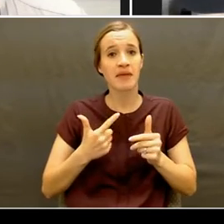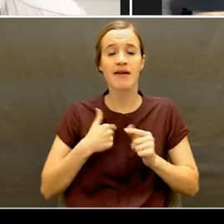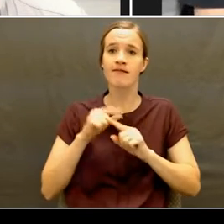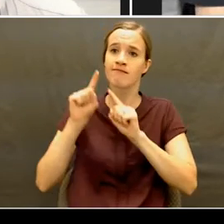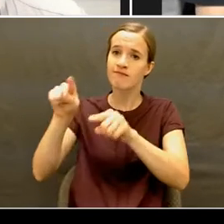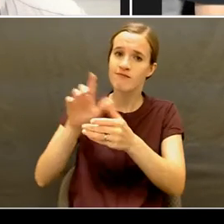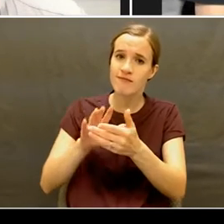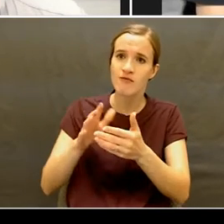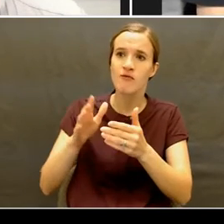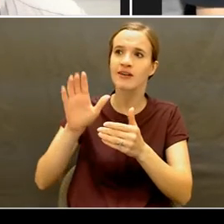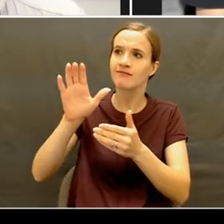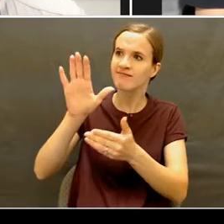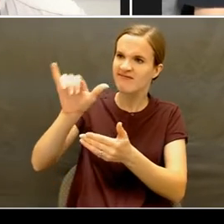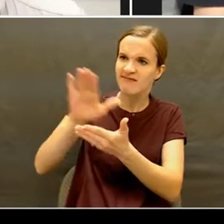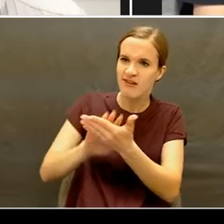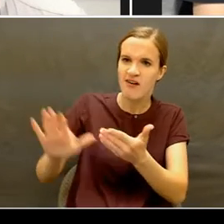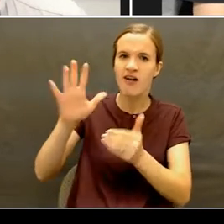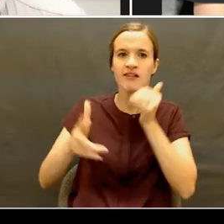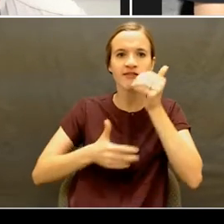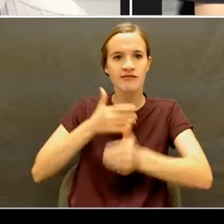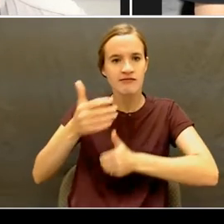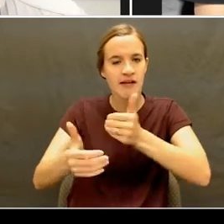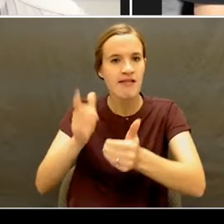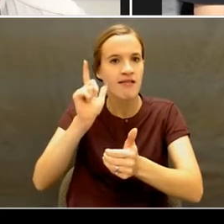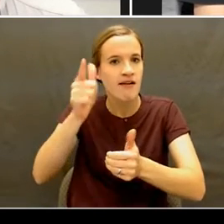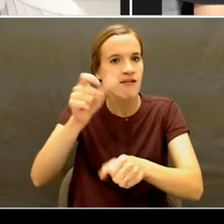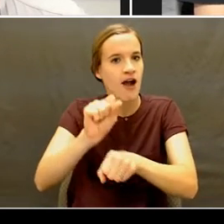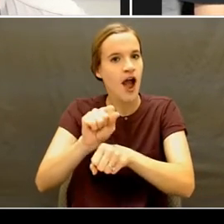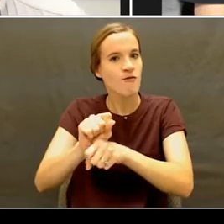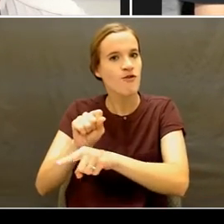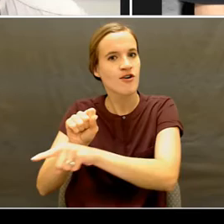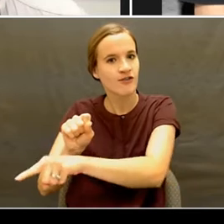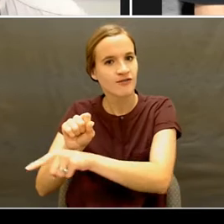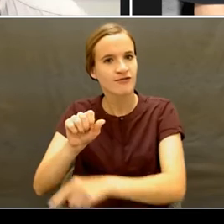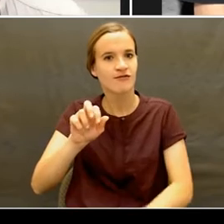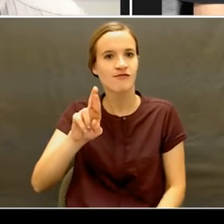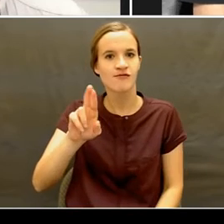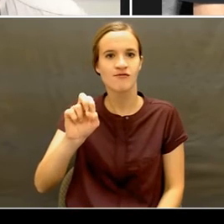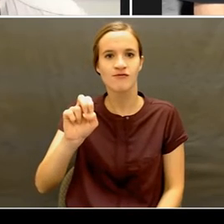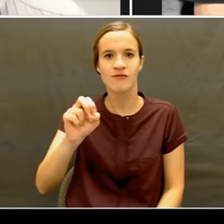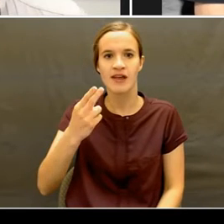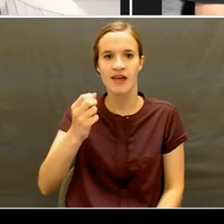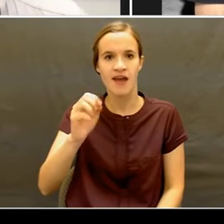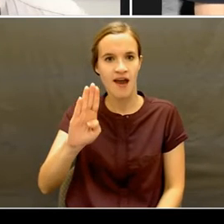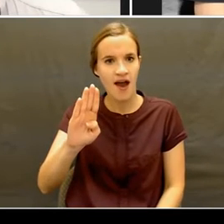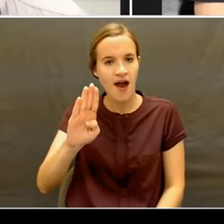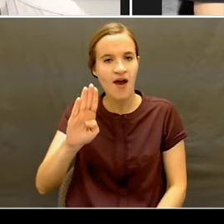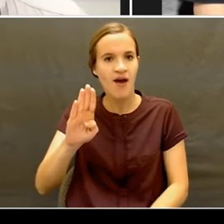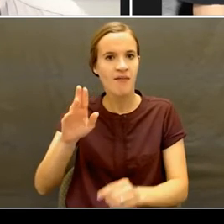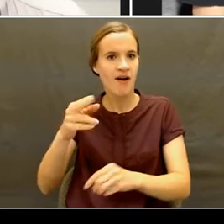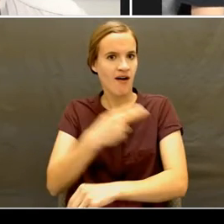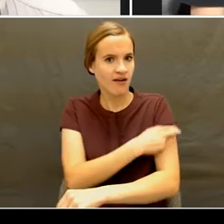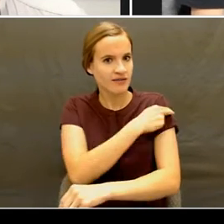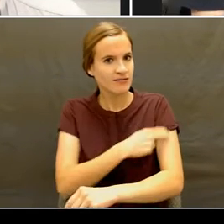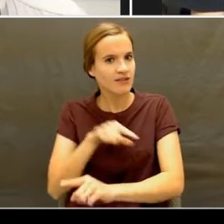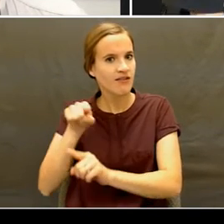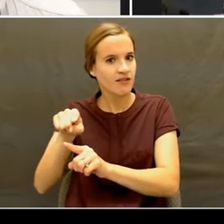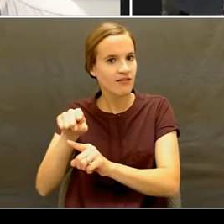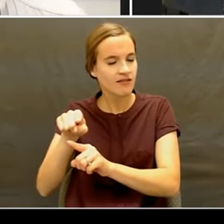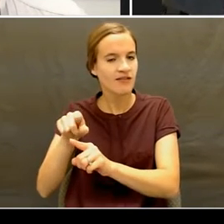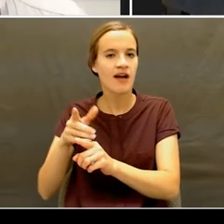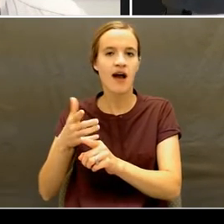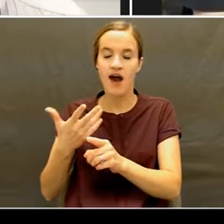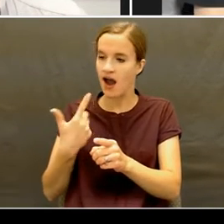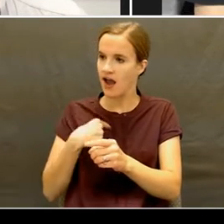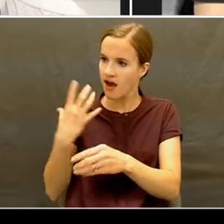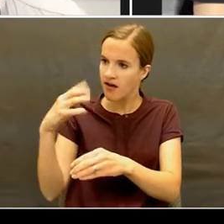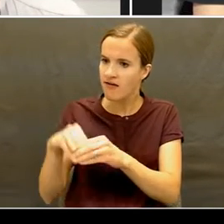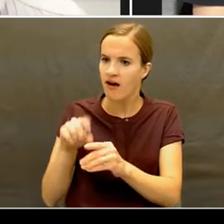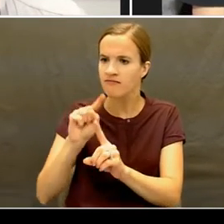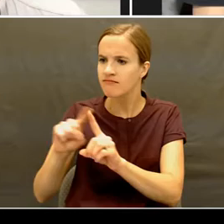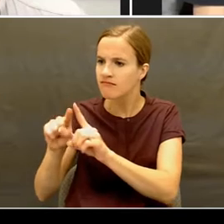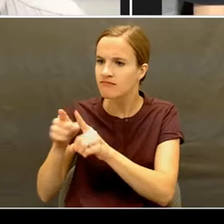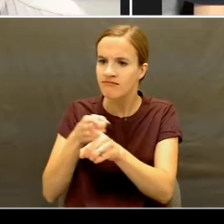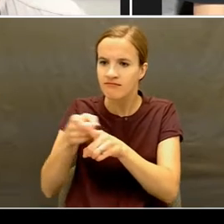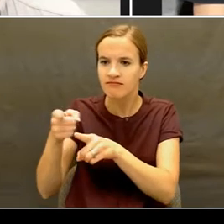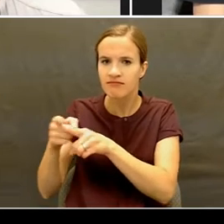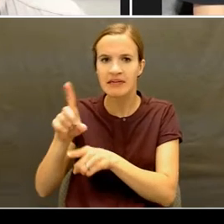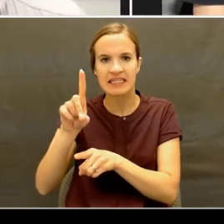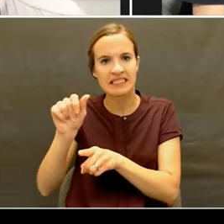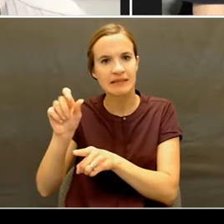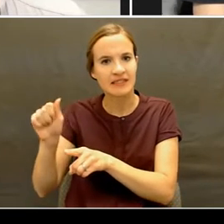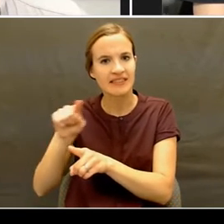rehab hospital. And, and that's where I also got into a lot of the other disabilities. I had, I was